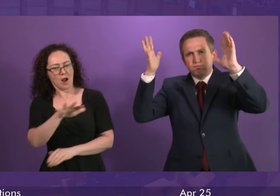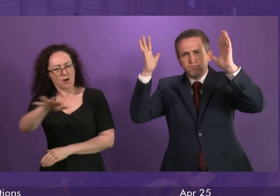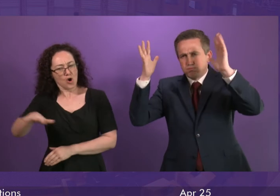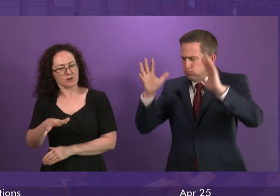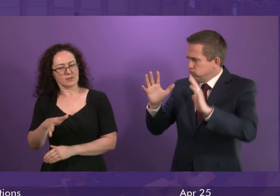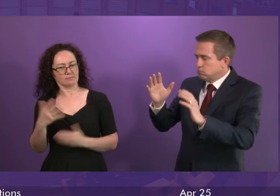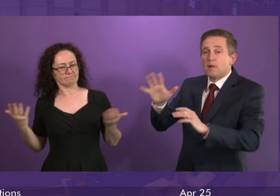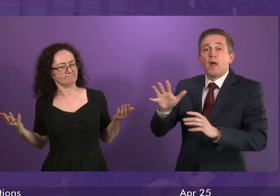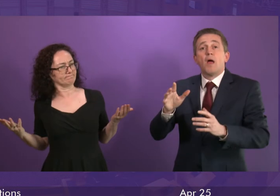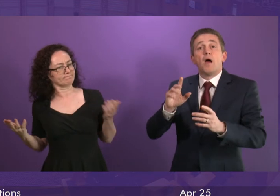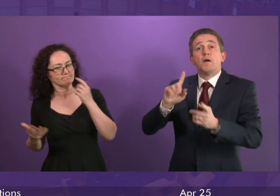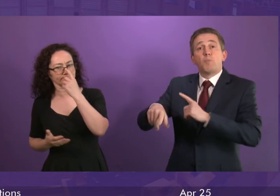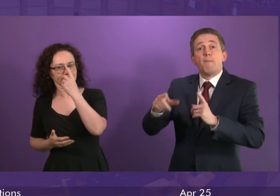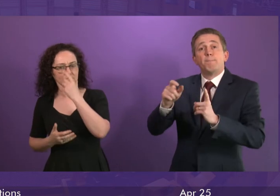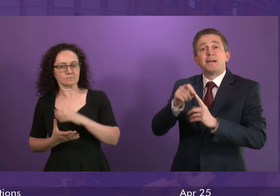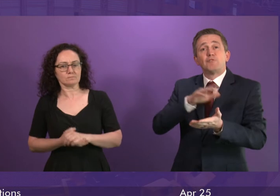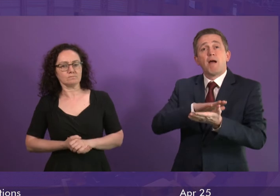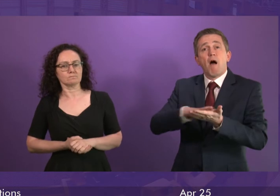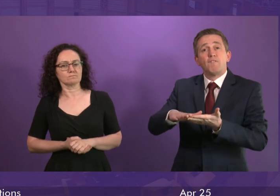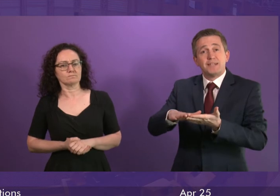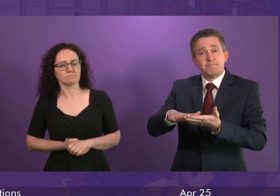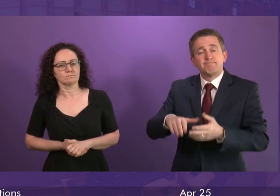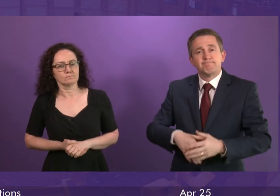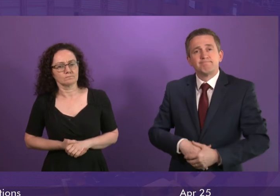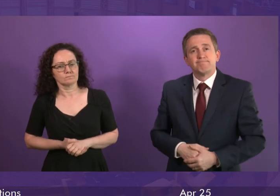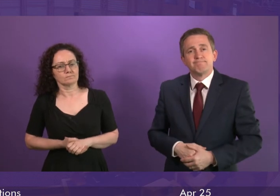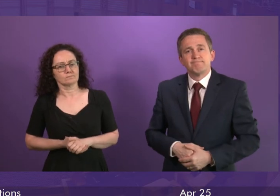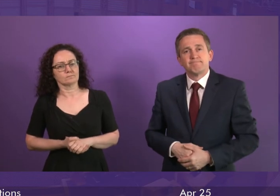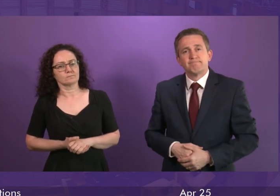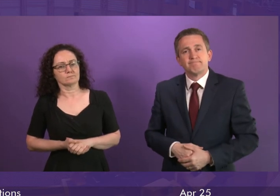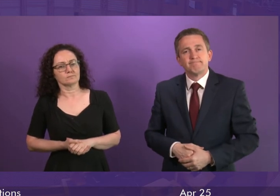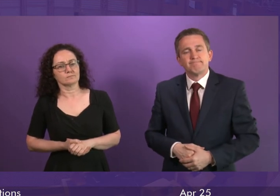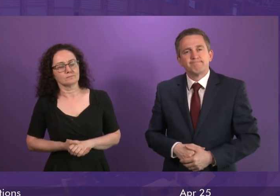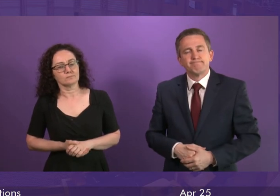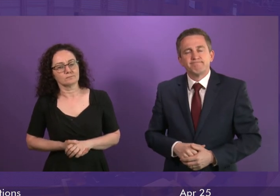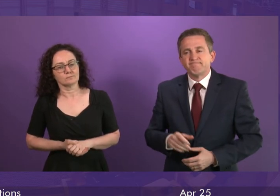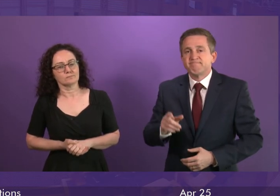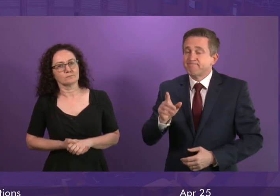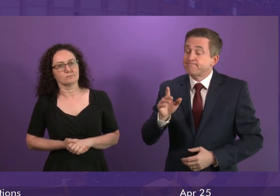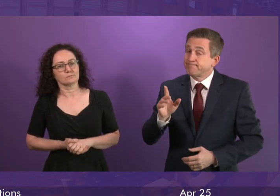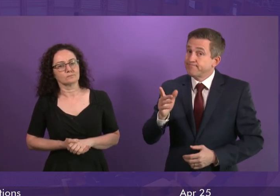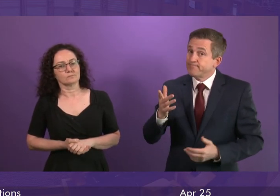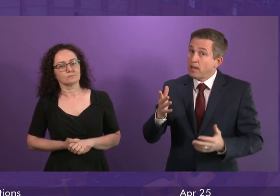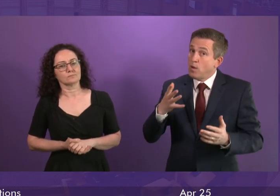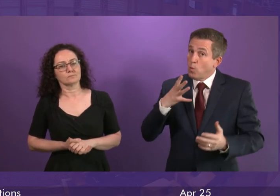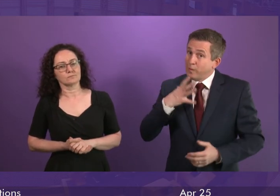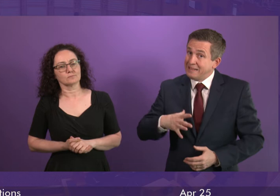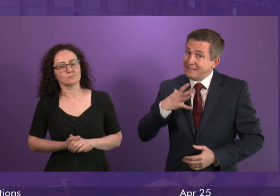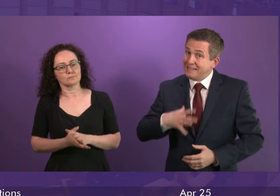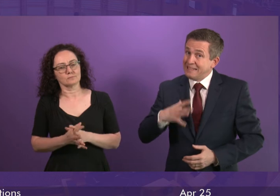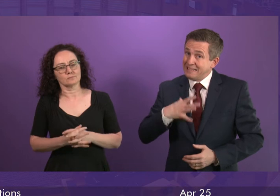Patrick Harvie: We need to have a clear contrast with a failed